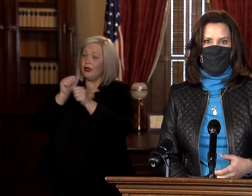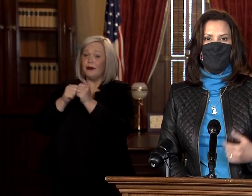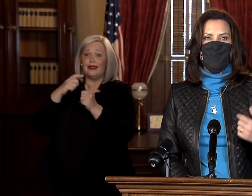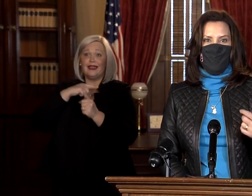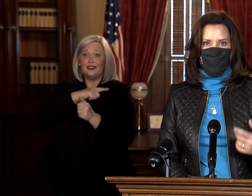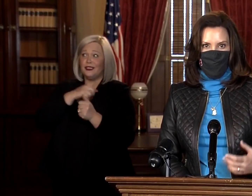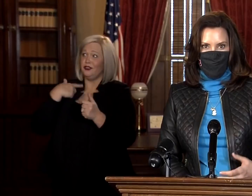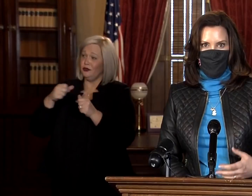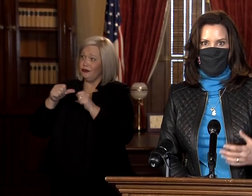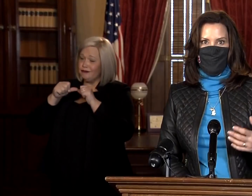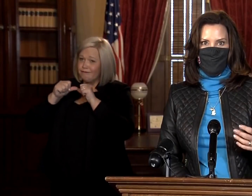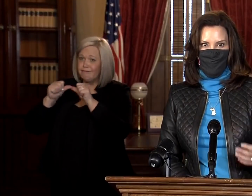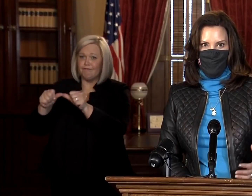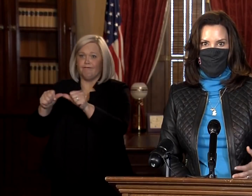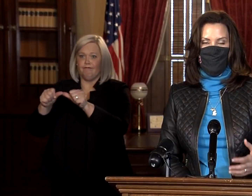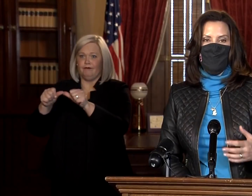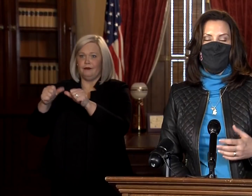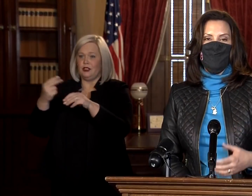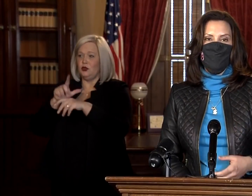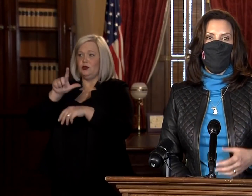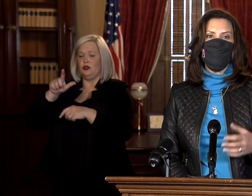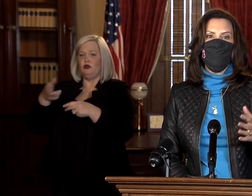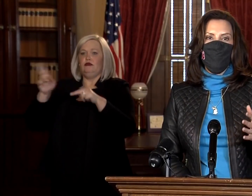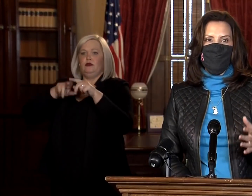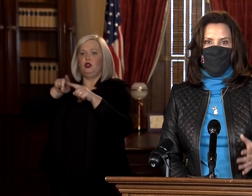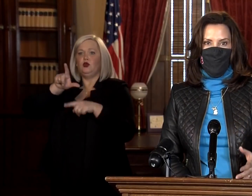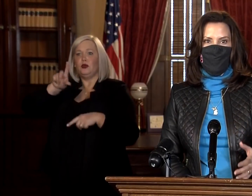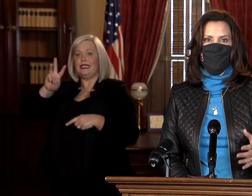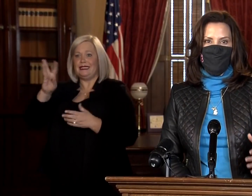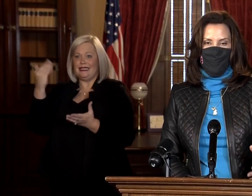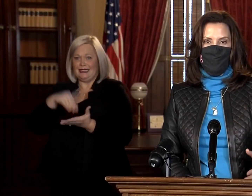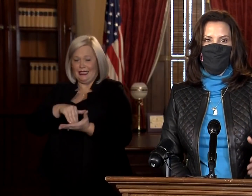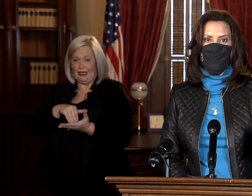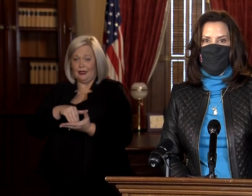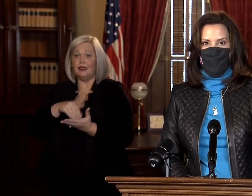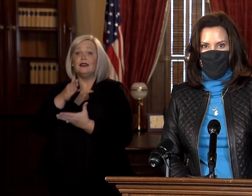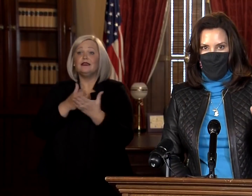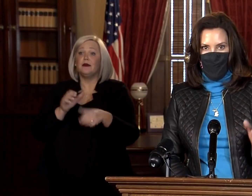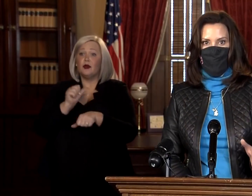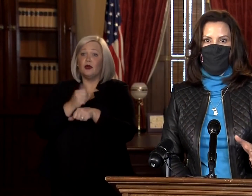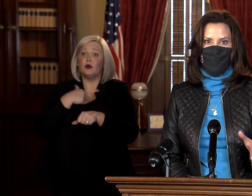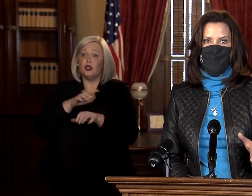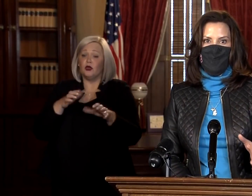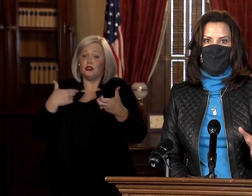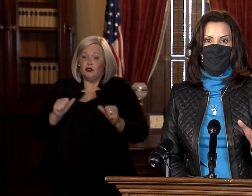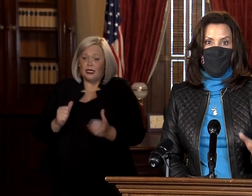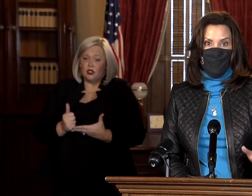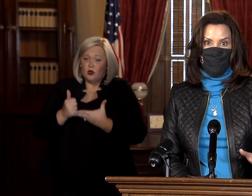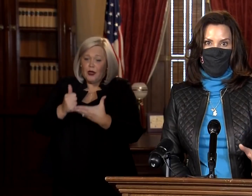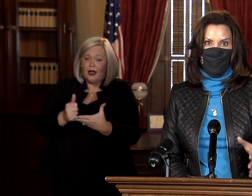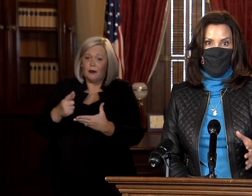in this year, I extended those. We’ve been working with the We’ve been working with the legislature to try to get them legislature to try to get them to do a permanent extension. to do a permanent extension. So much of the work that we have